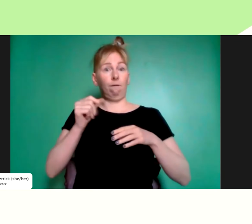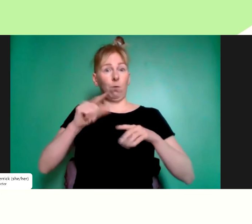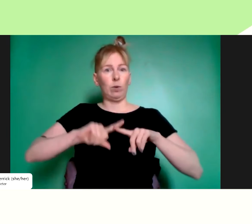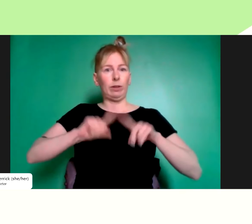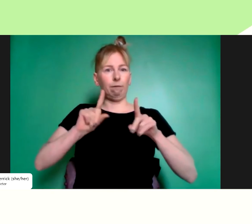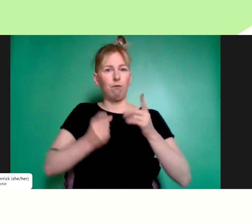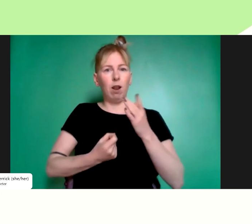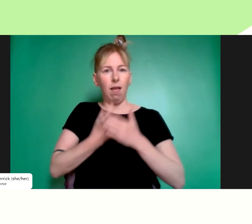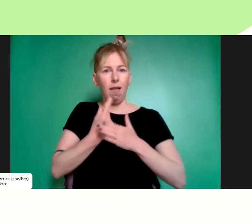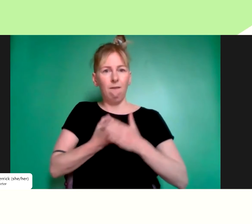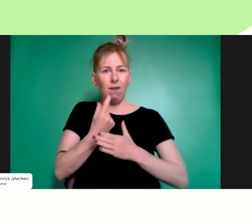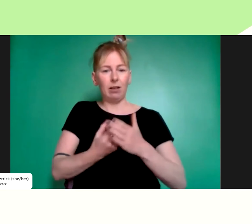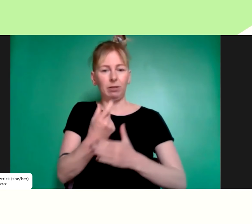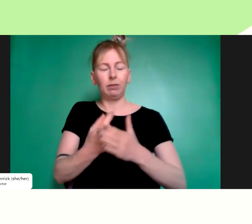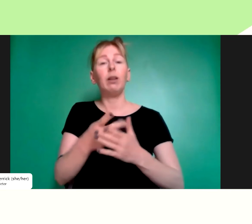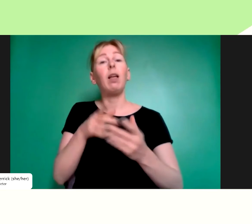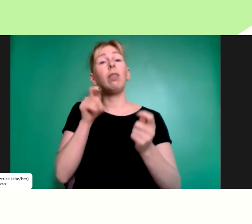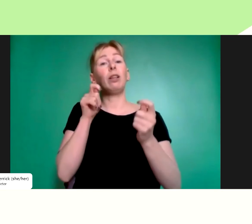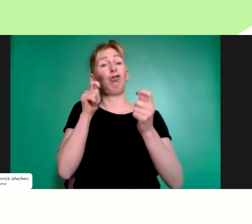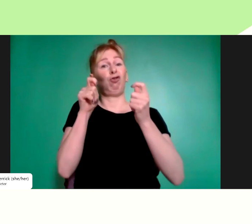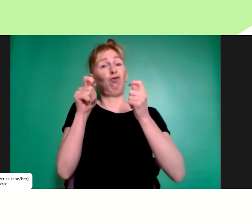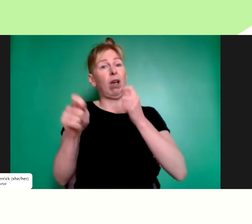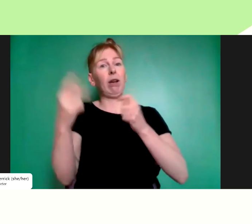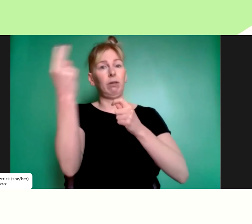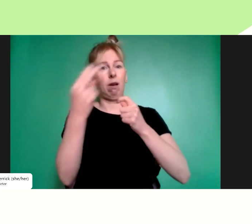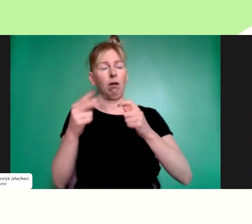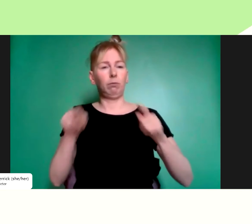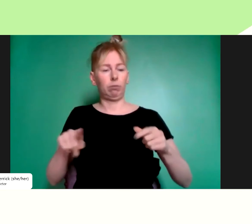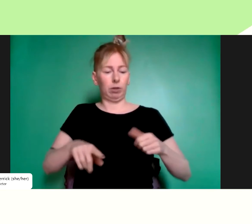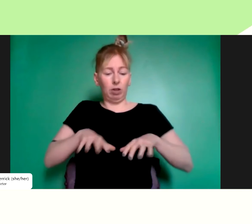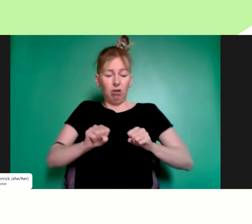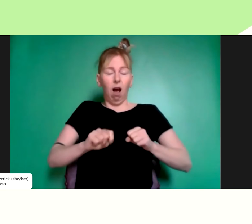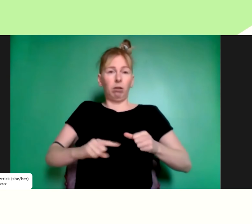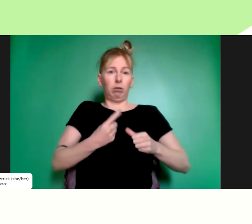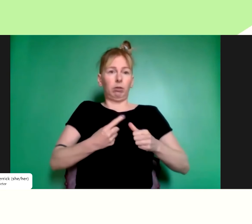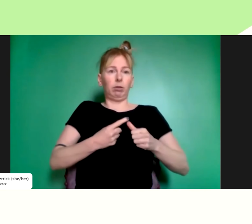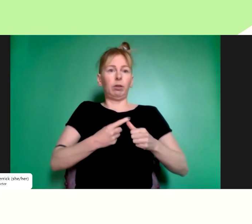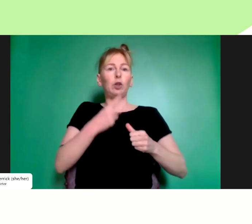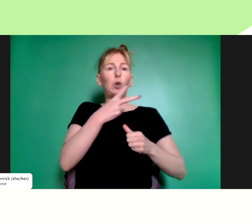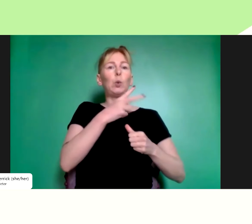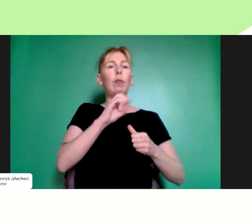in this country, beginning with the global financial crisis of 2008.